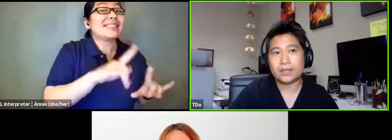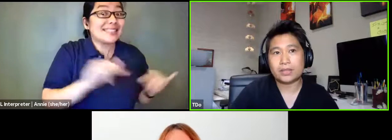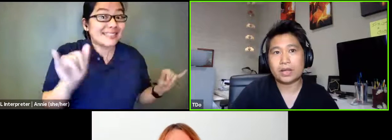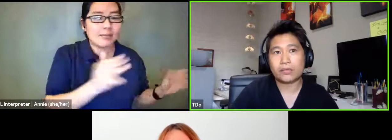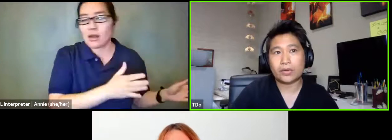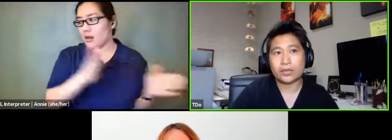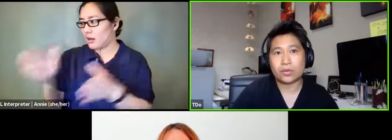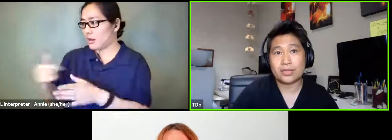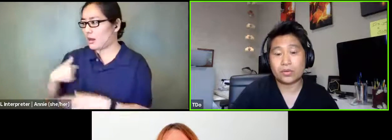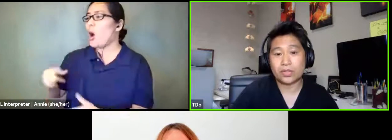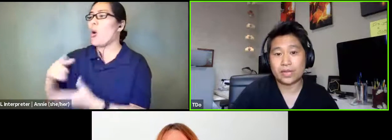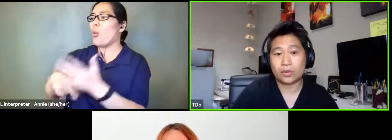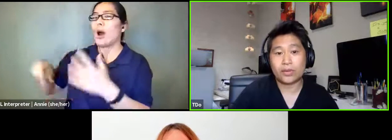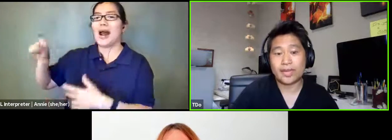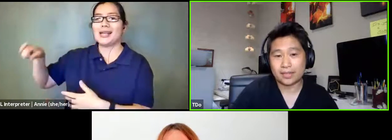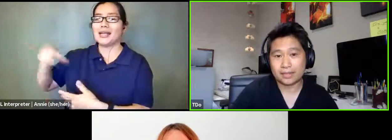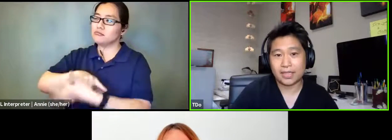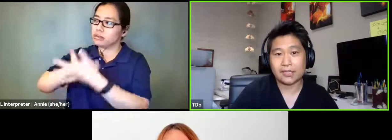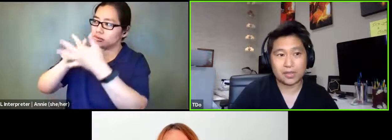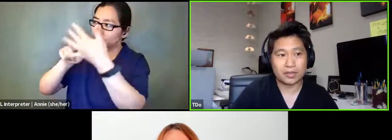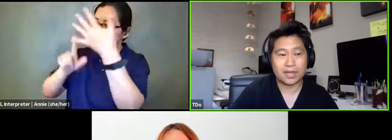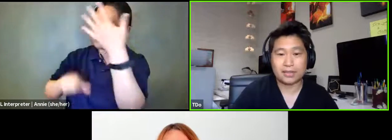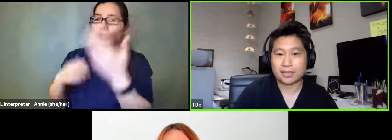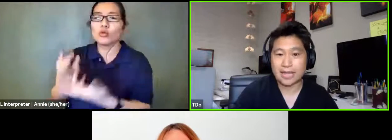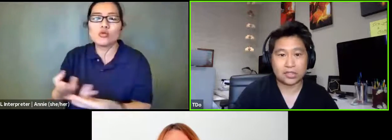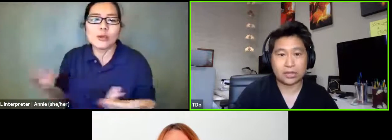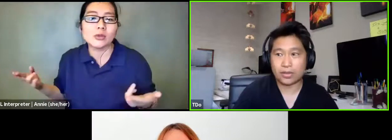There were a lot of resources that were shared organically internally, in the Slack channel,